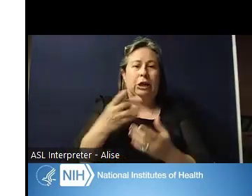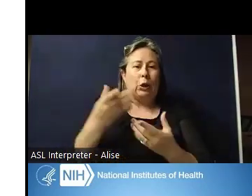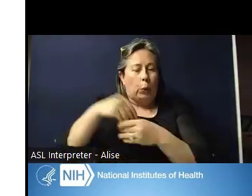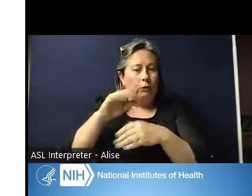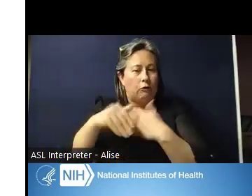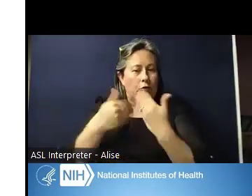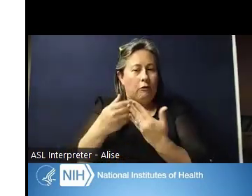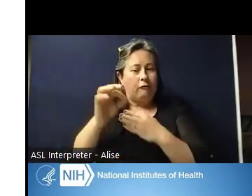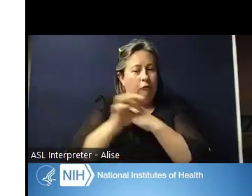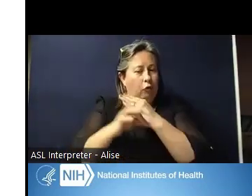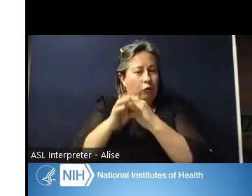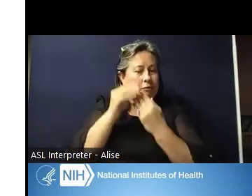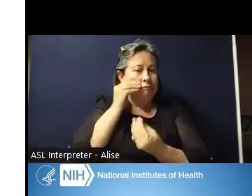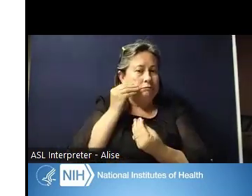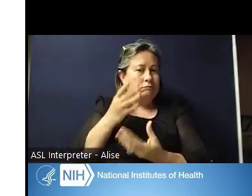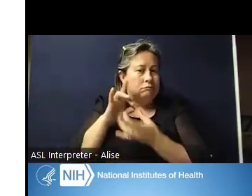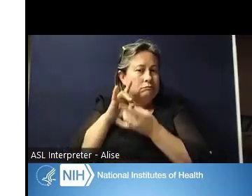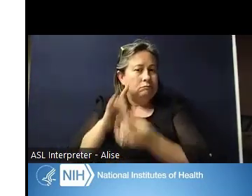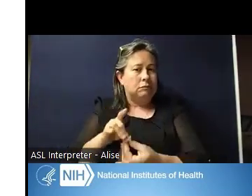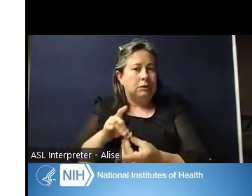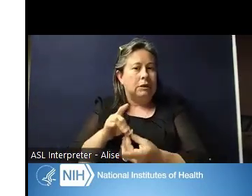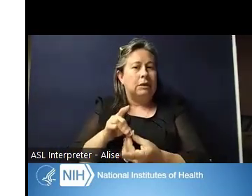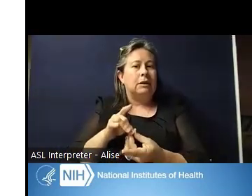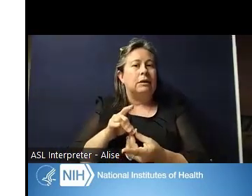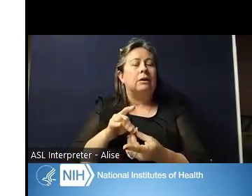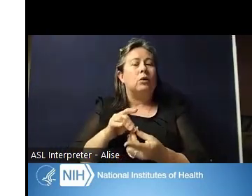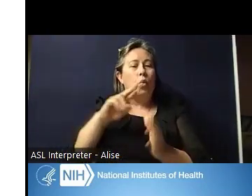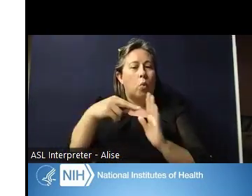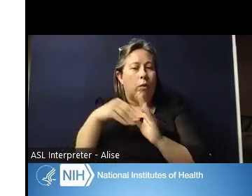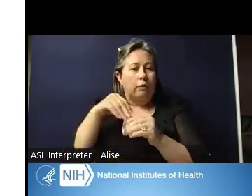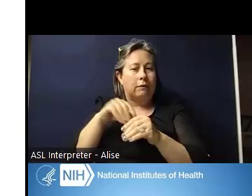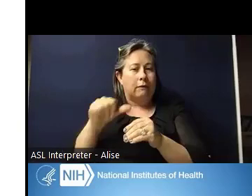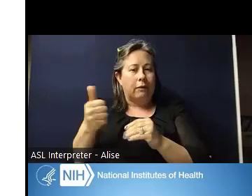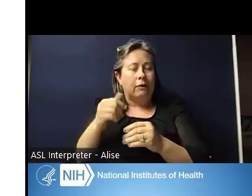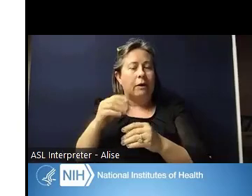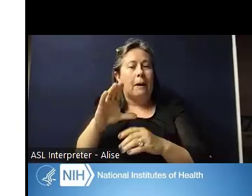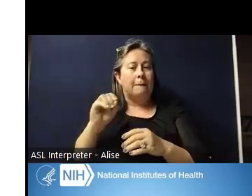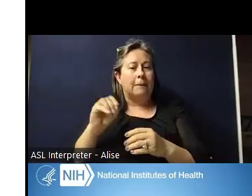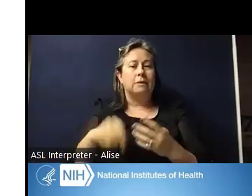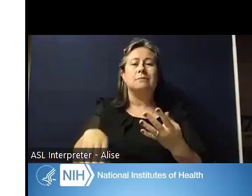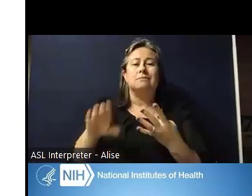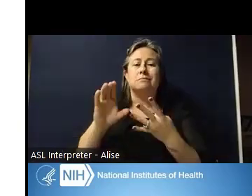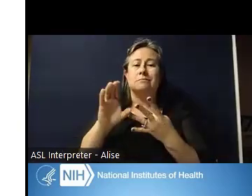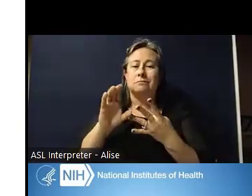research activities, investment and roles in other companies? Person A should have denied everything?